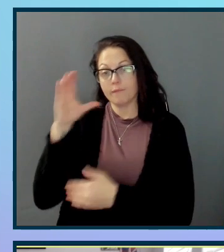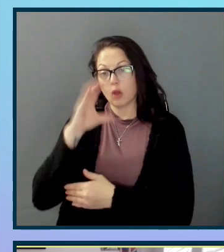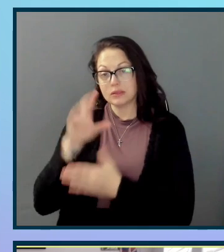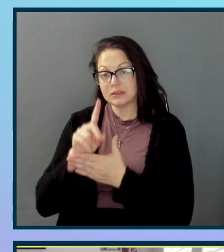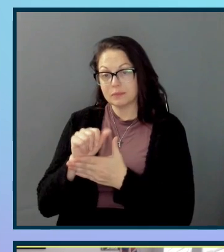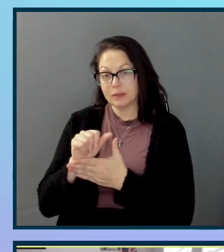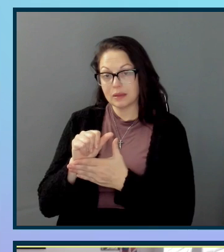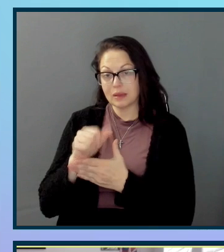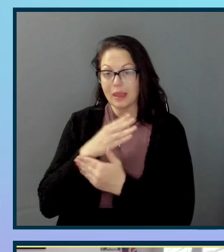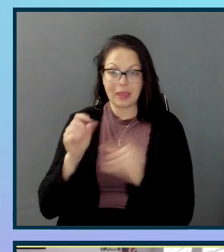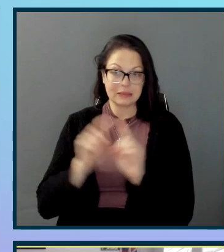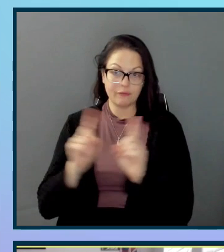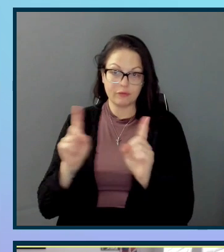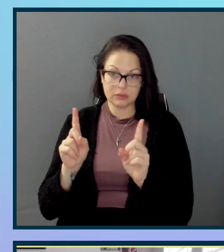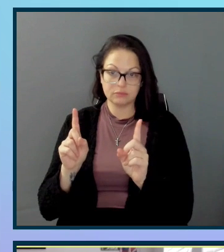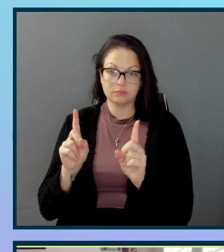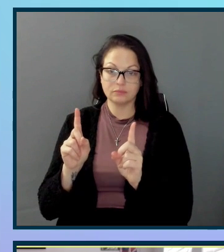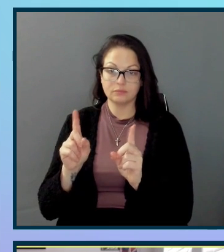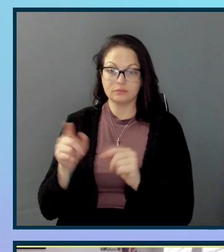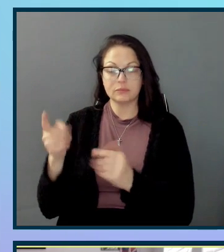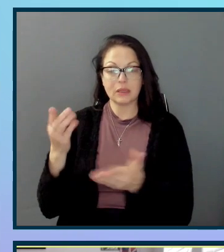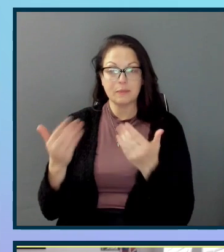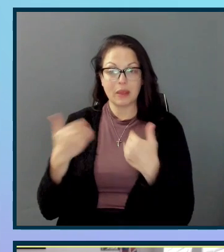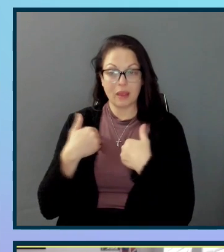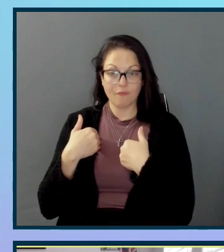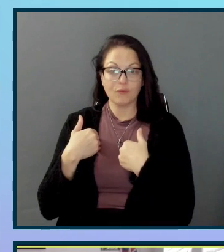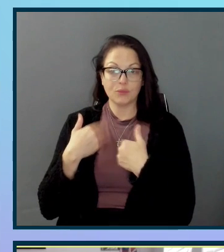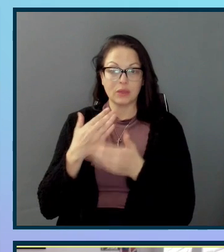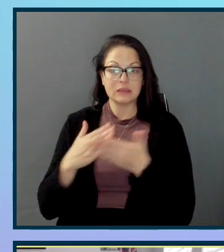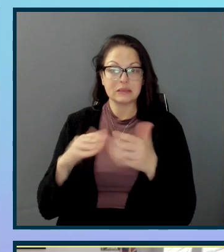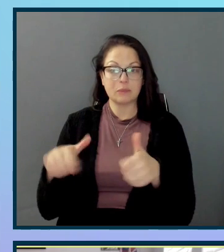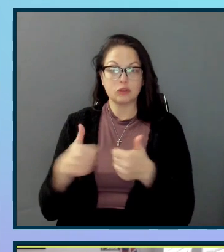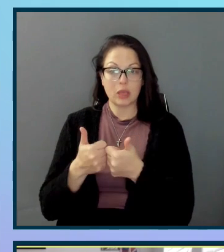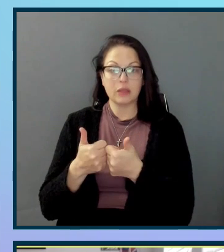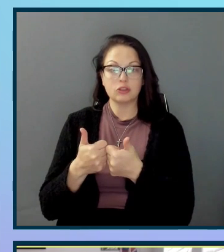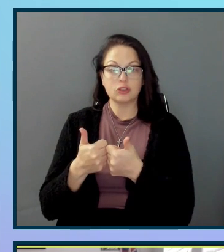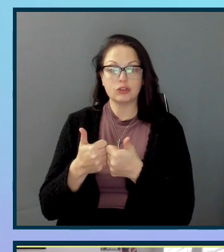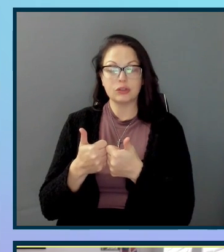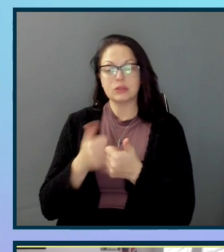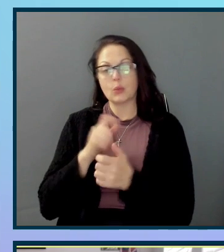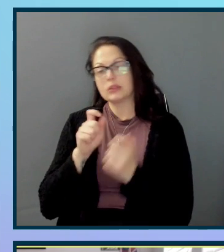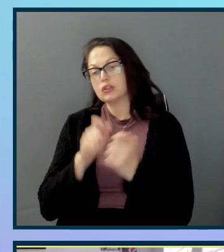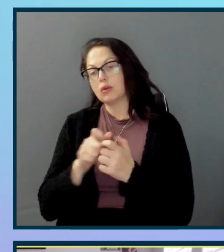and differences, they may have some challenges with certain functional needs.